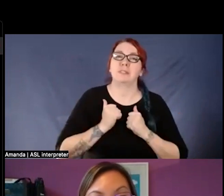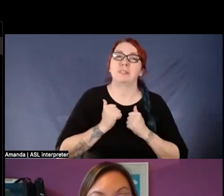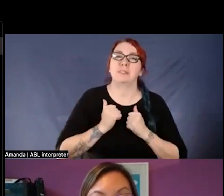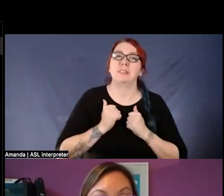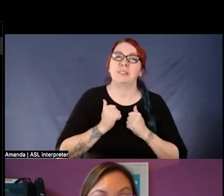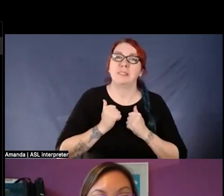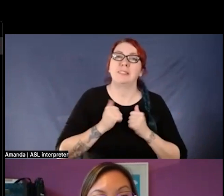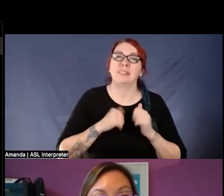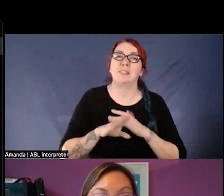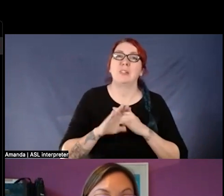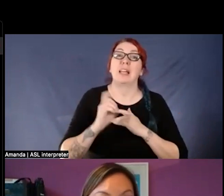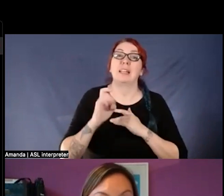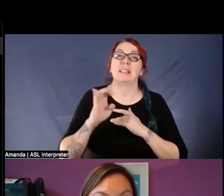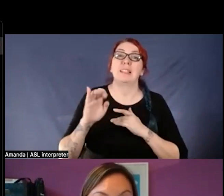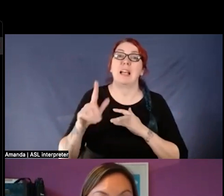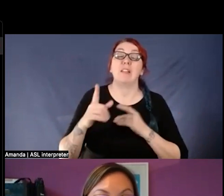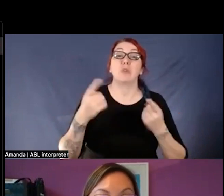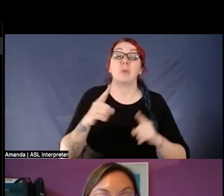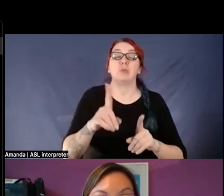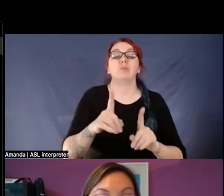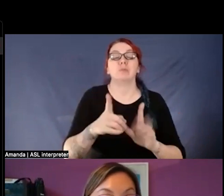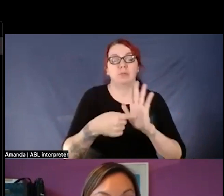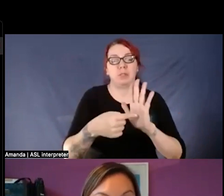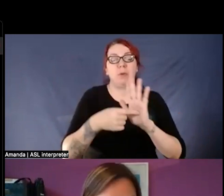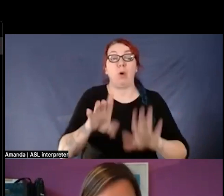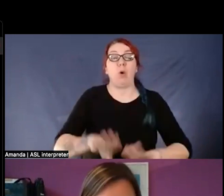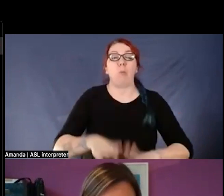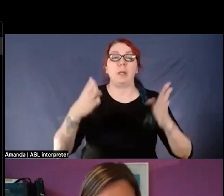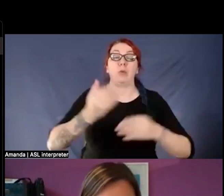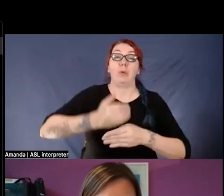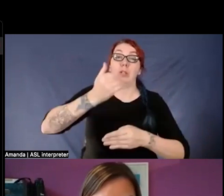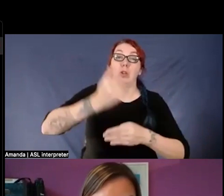So you would just open your Windows Explorer, which is where all your folders are saved,